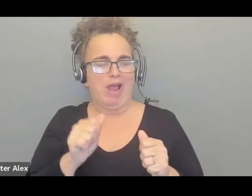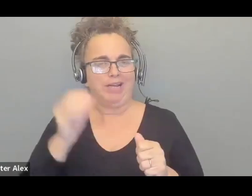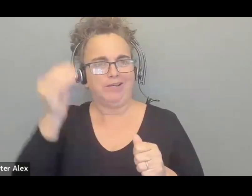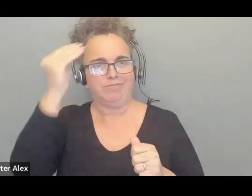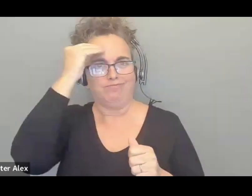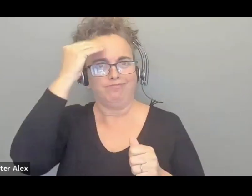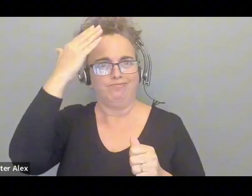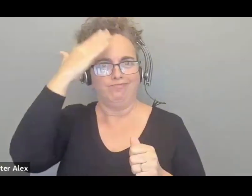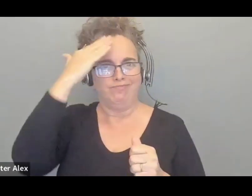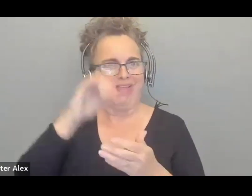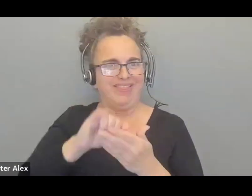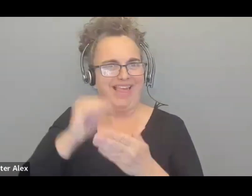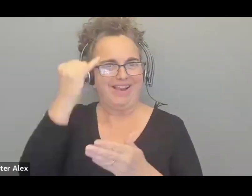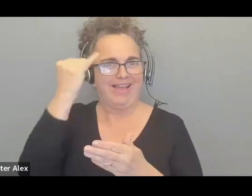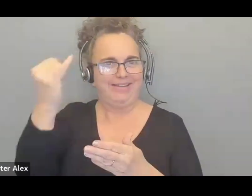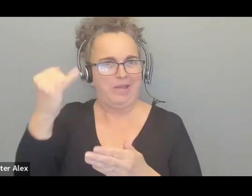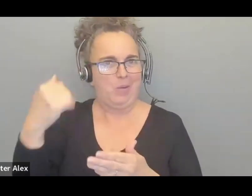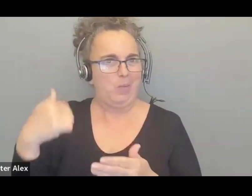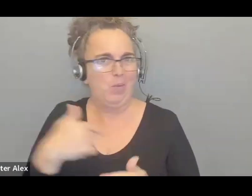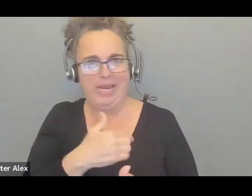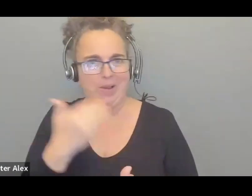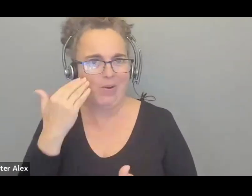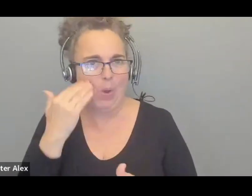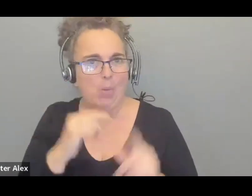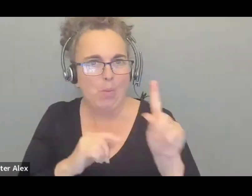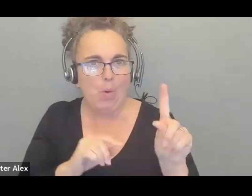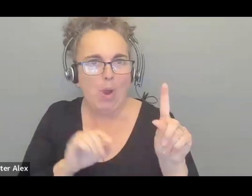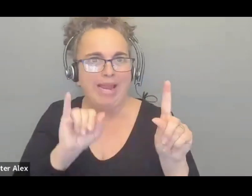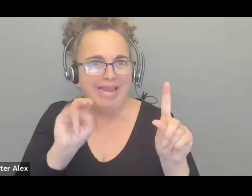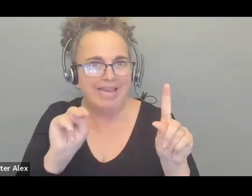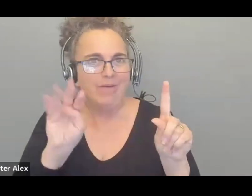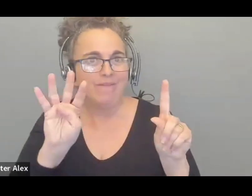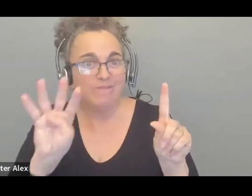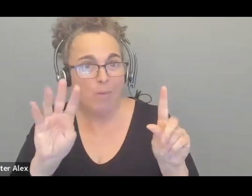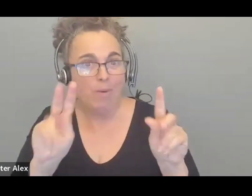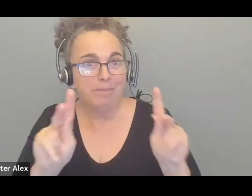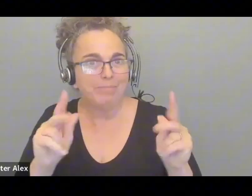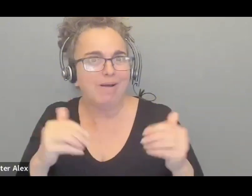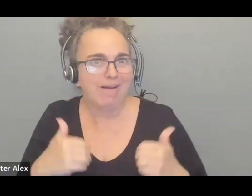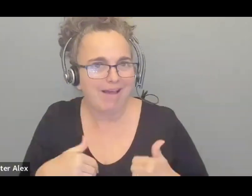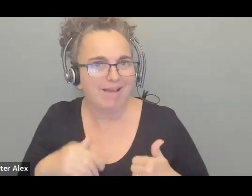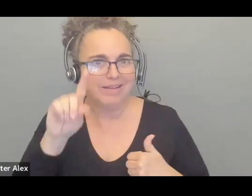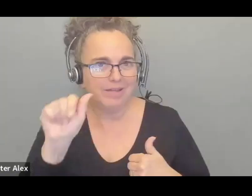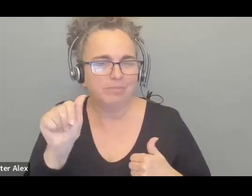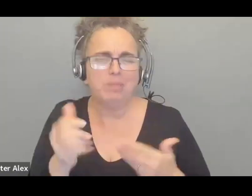that we know, at least right now, one in four people has a disability, probably higher,